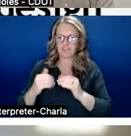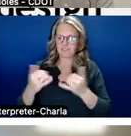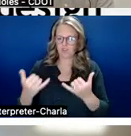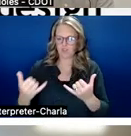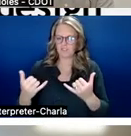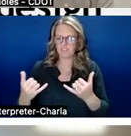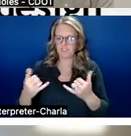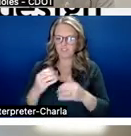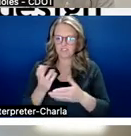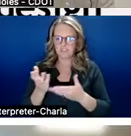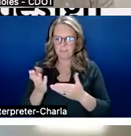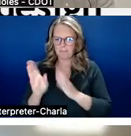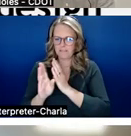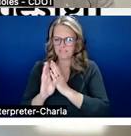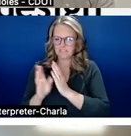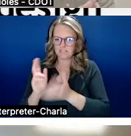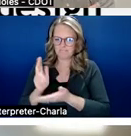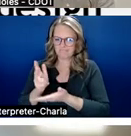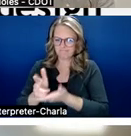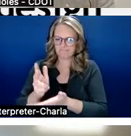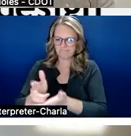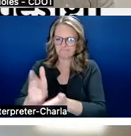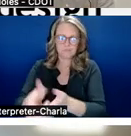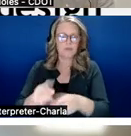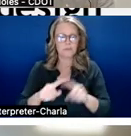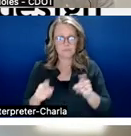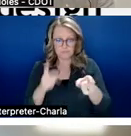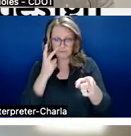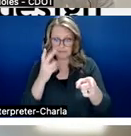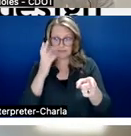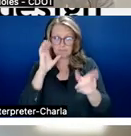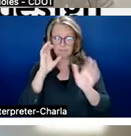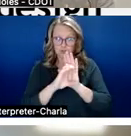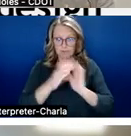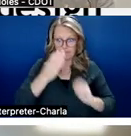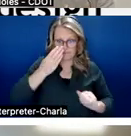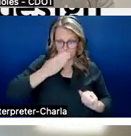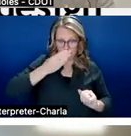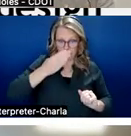But in the picture, you can see in the foreground we will be removing another right turn